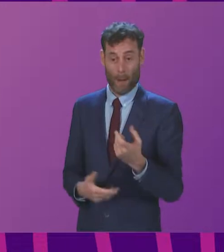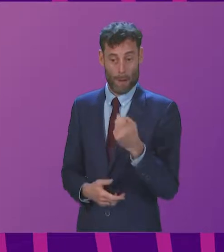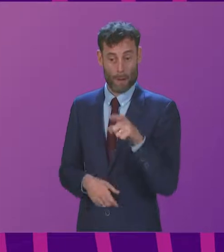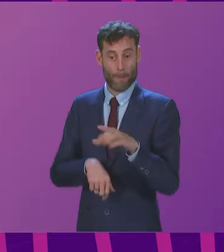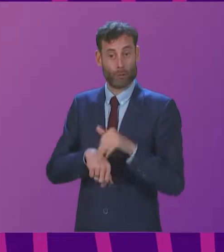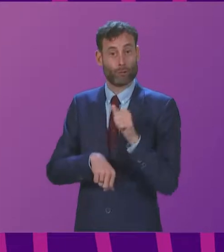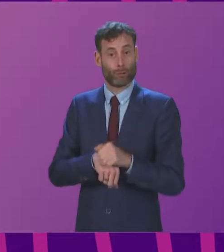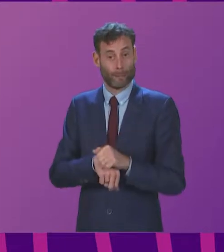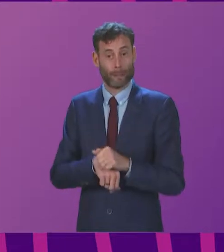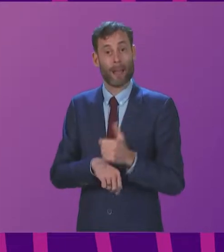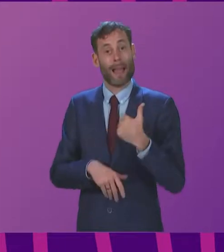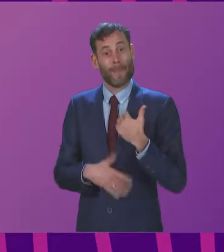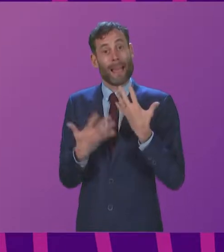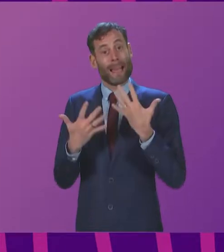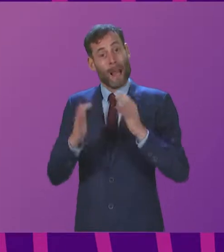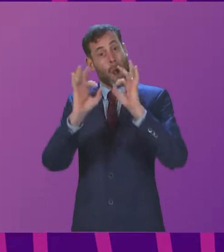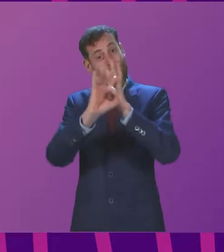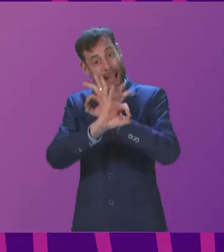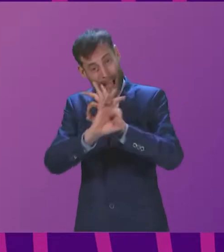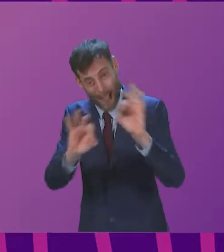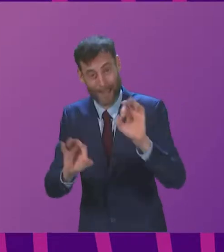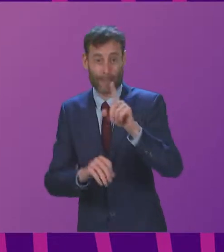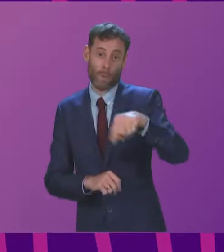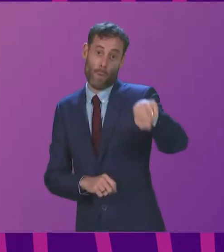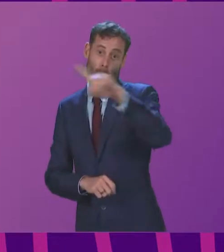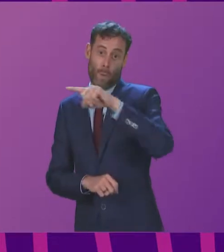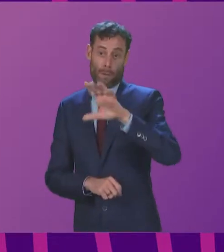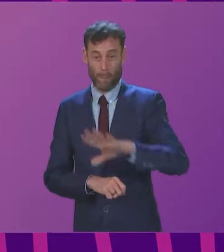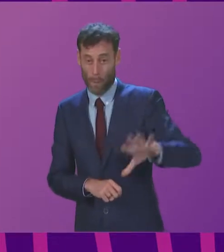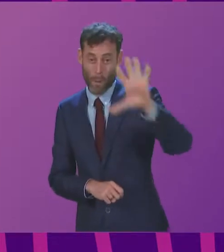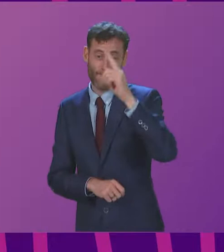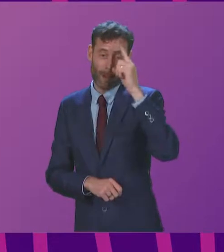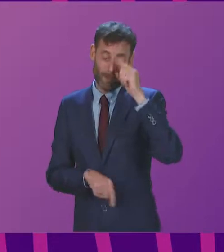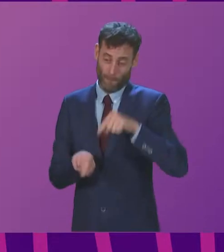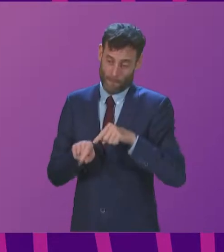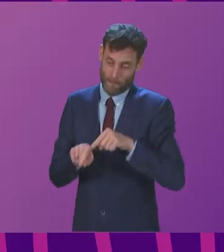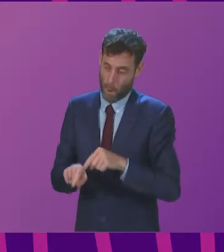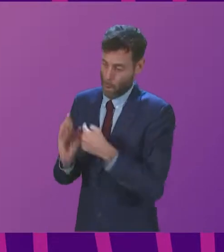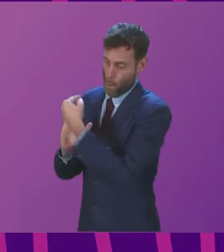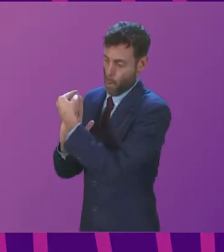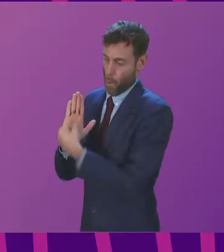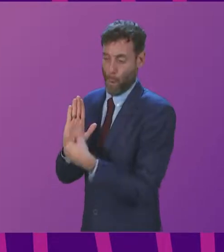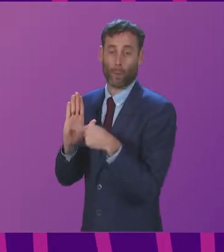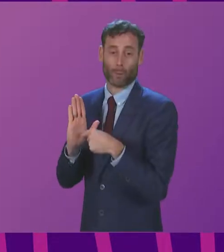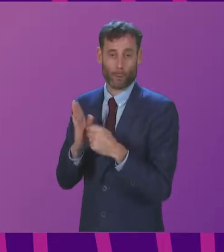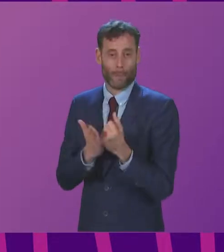I appeal afresh to everyone across the country to comply with all the protections with renewed care